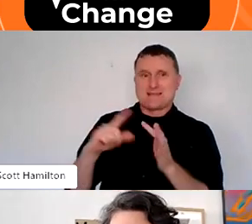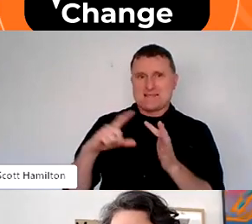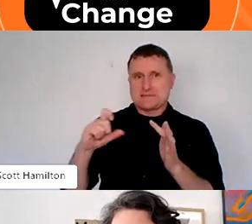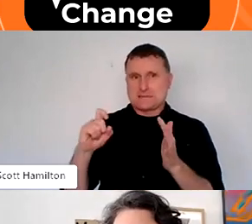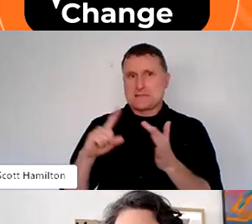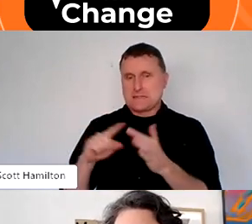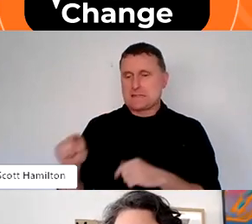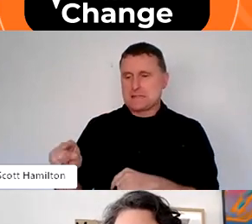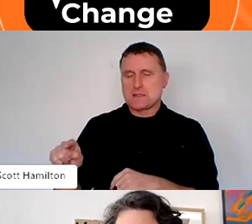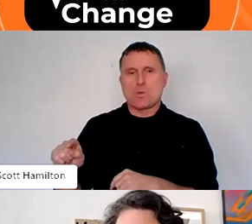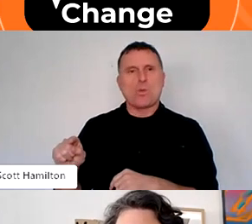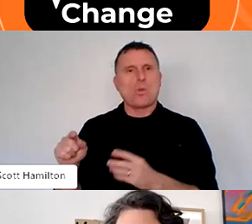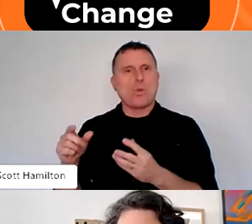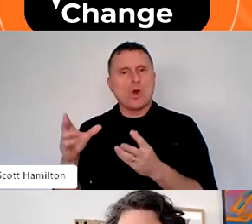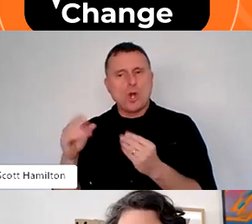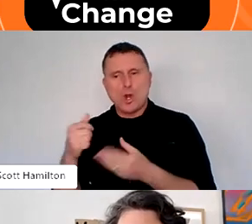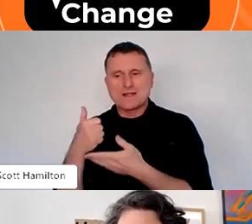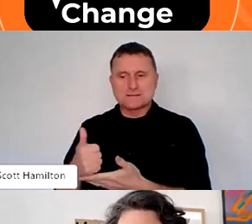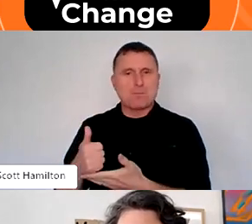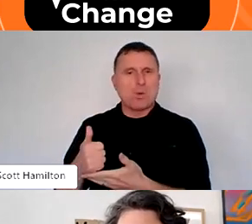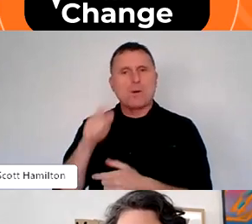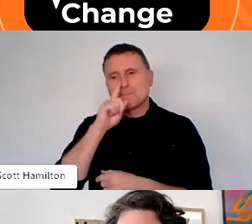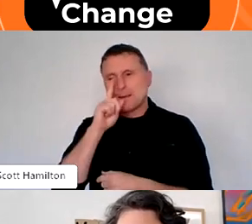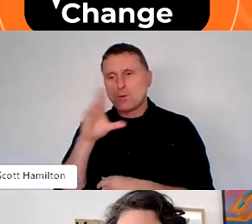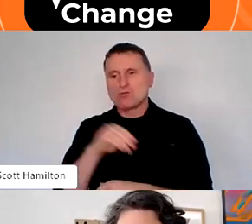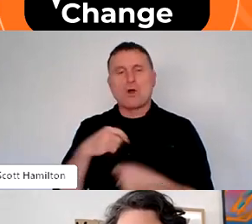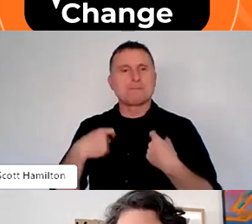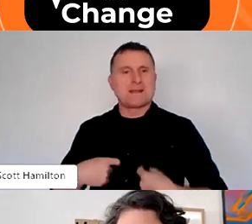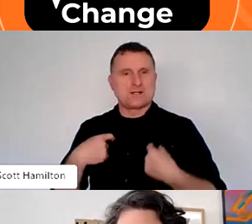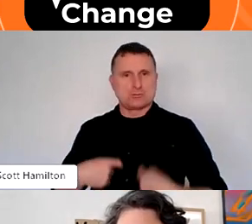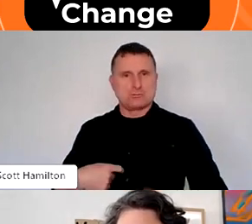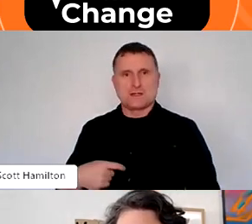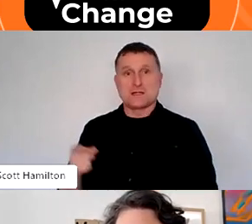learning support in the ministry in ECE how difficult it is to get